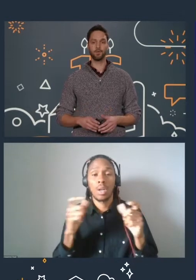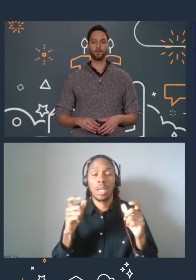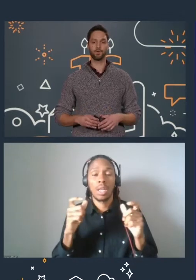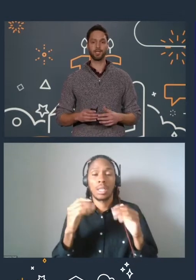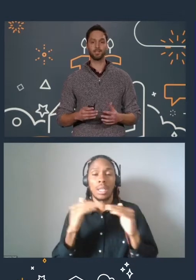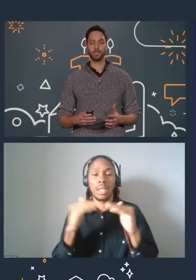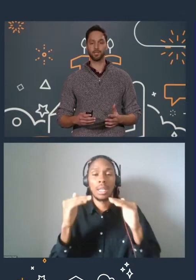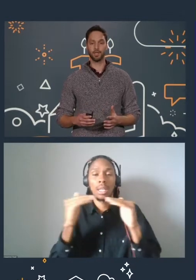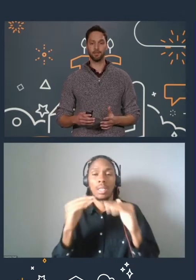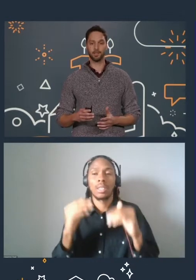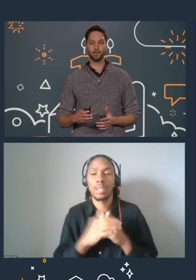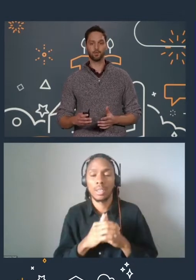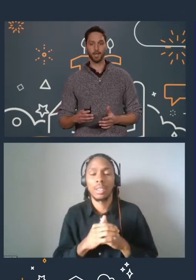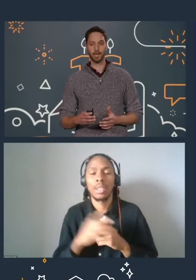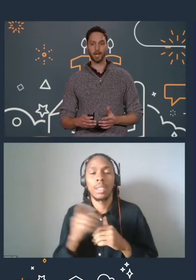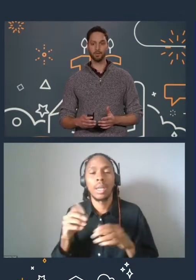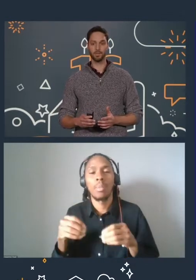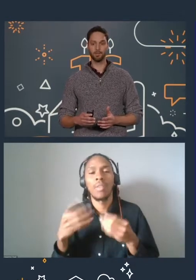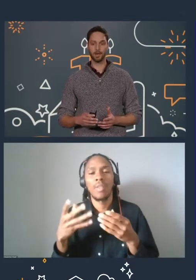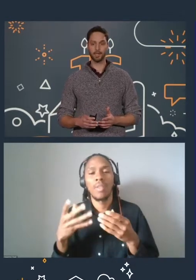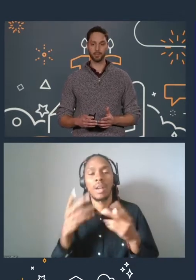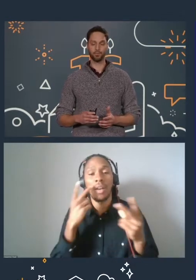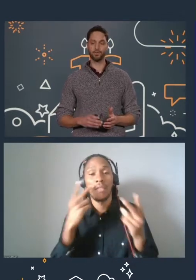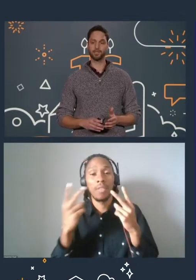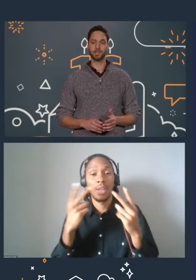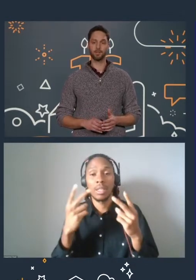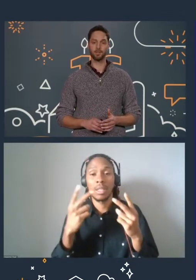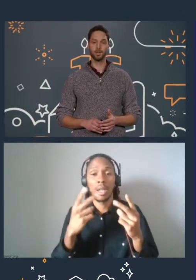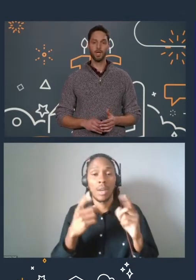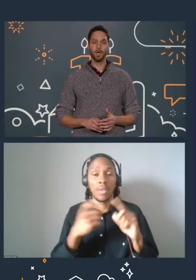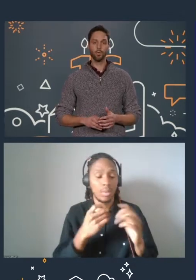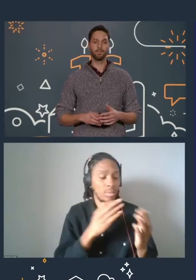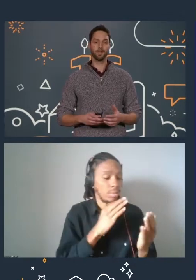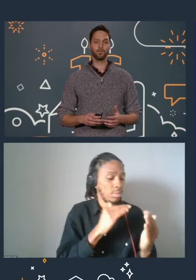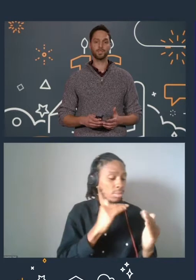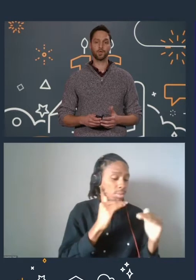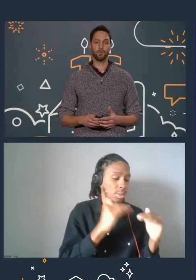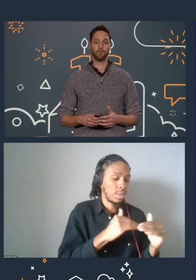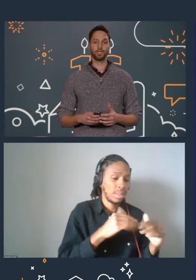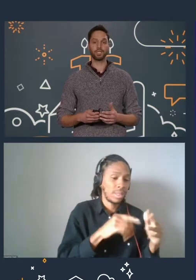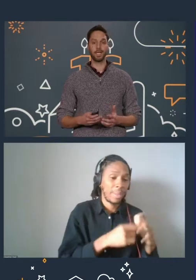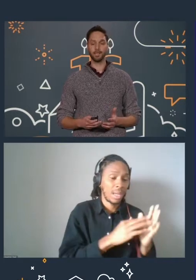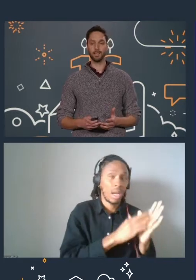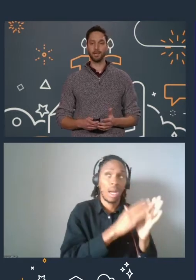from the organization level down to the account, bucket and prefix level with metrics that are refreshed daily